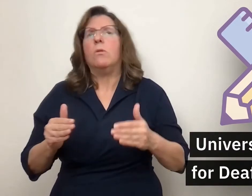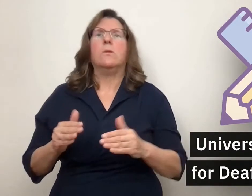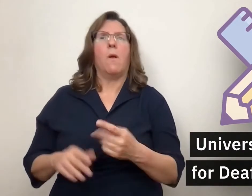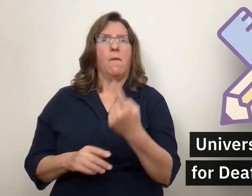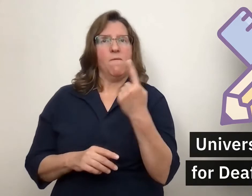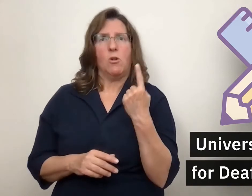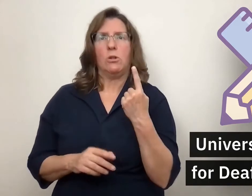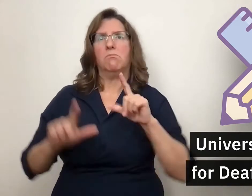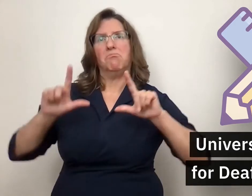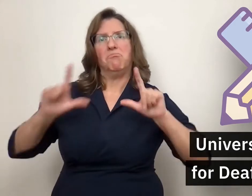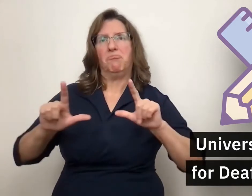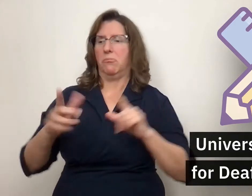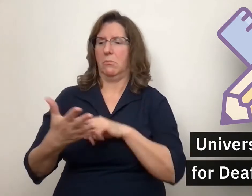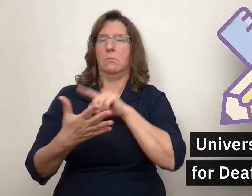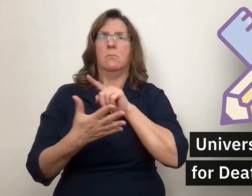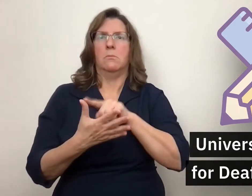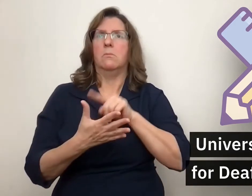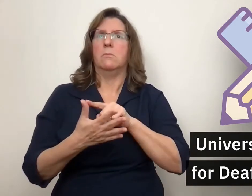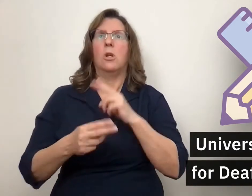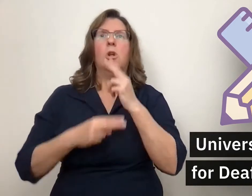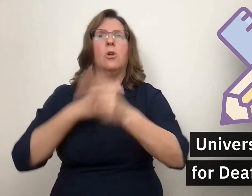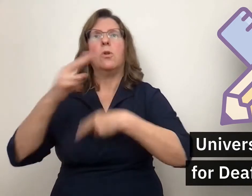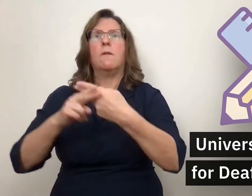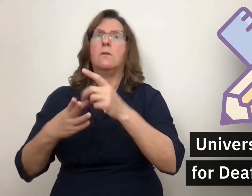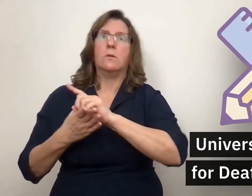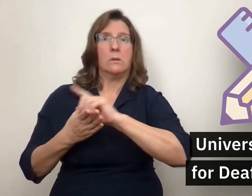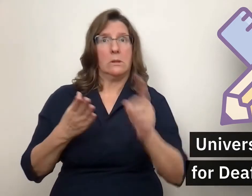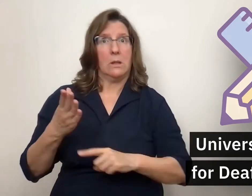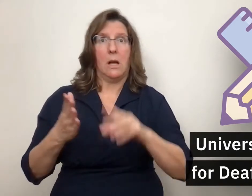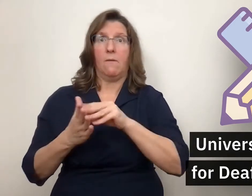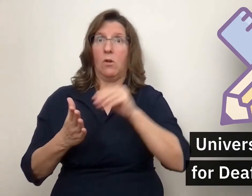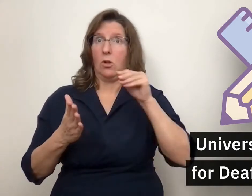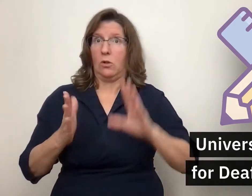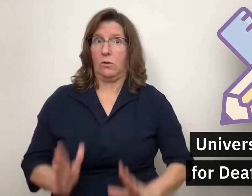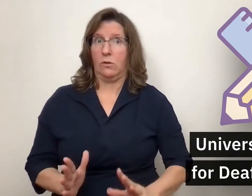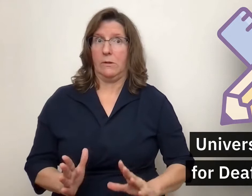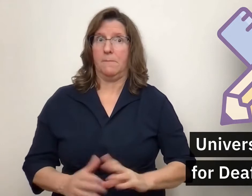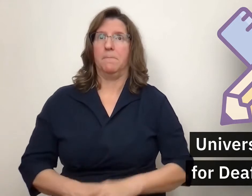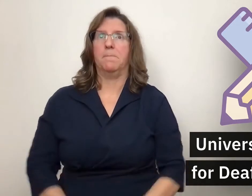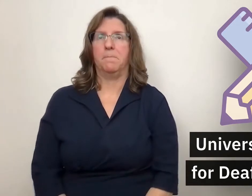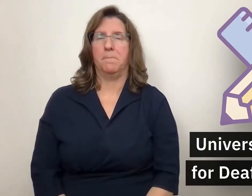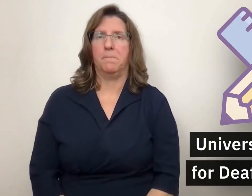We'll begin by looking at universal design for deaf learners.